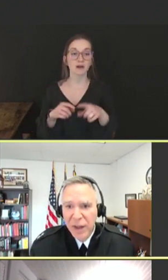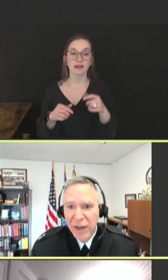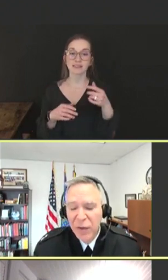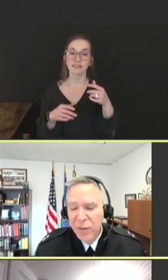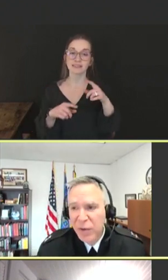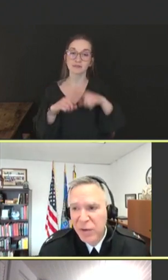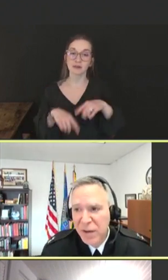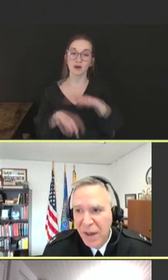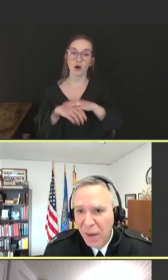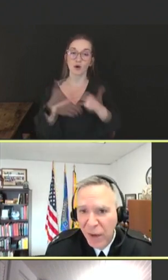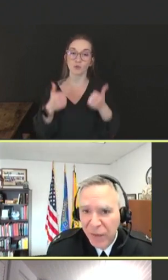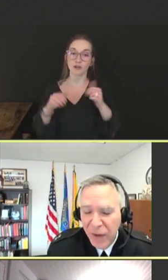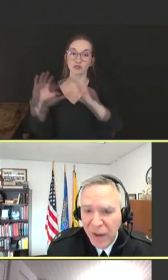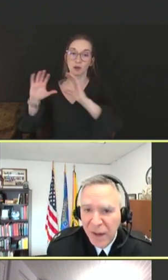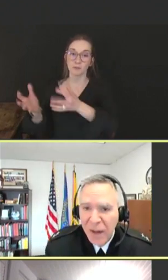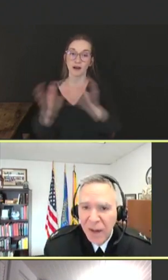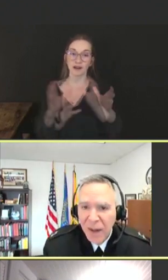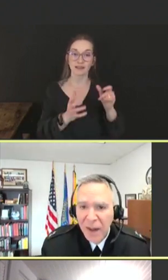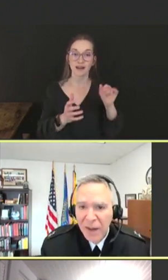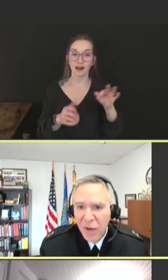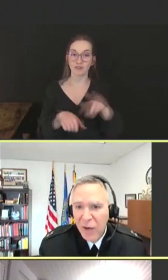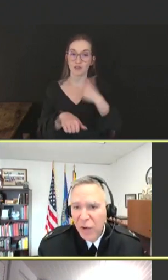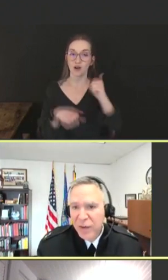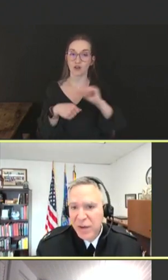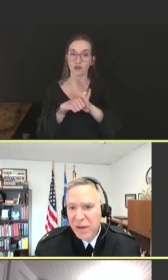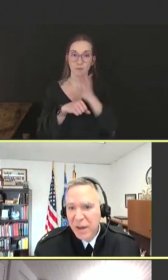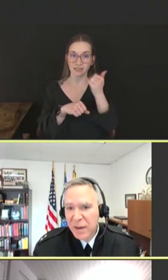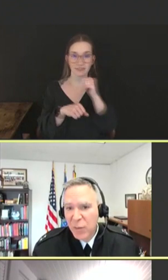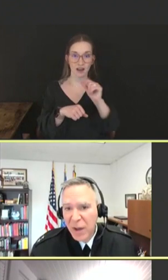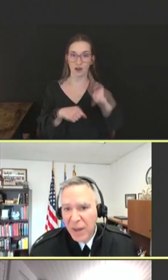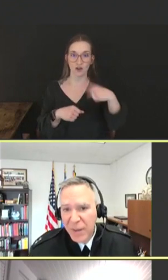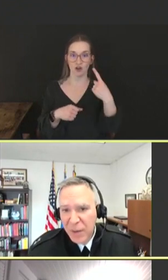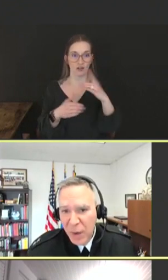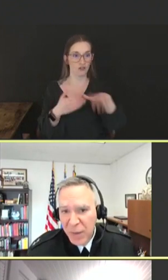you're looking into, because it's not one thing, Long-COVID is slightly more common in women.